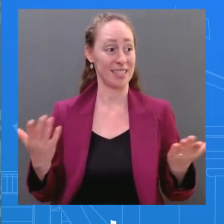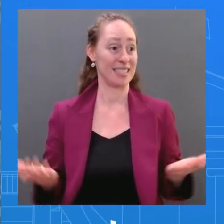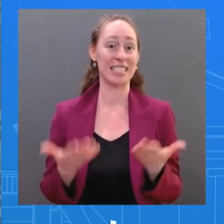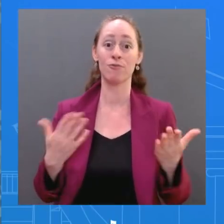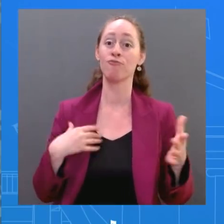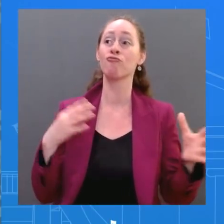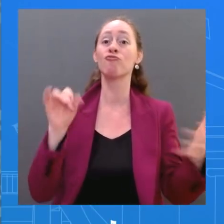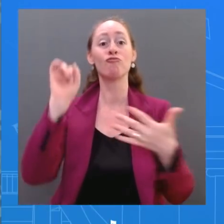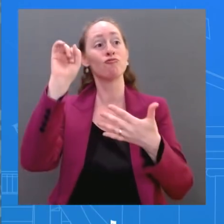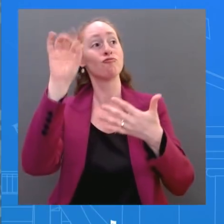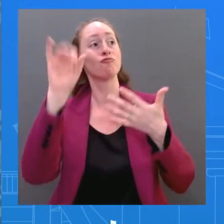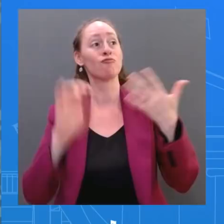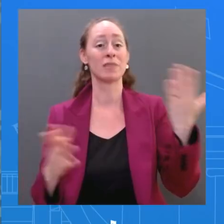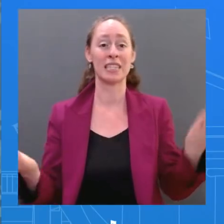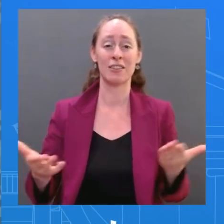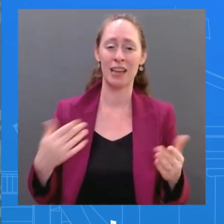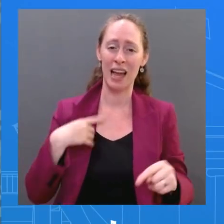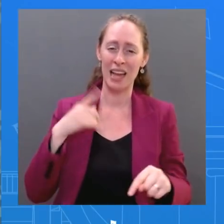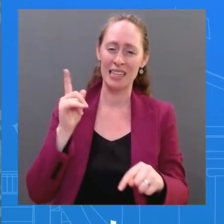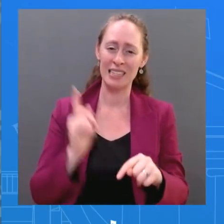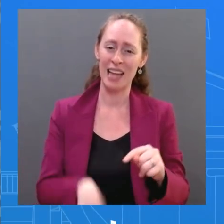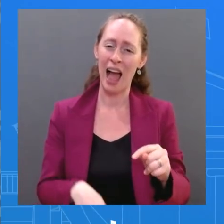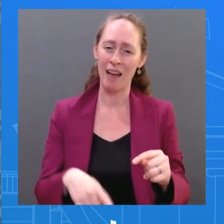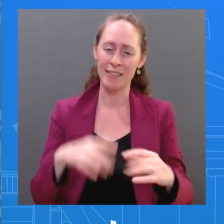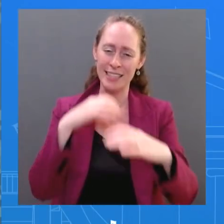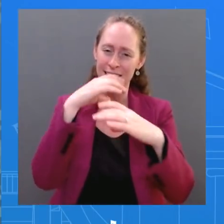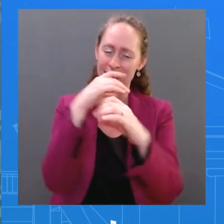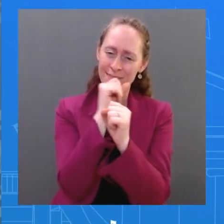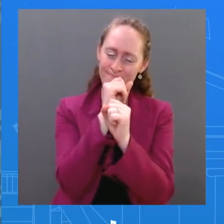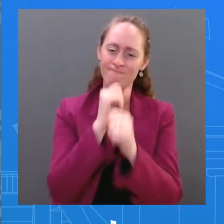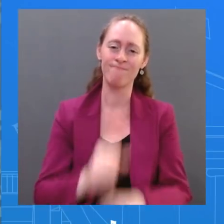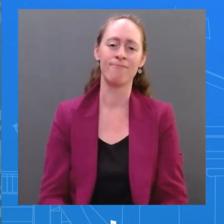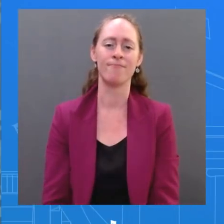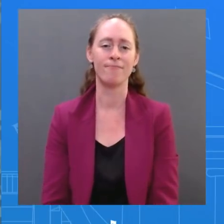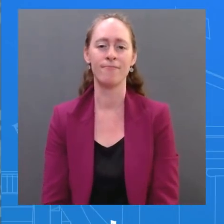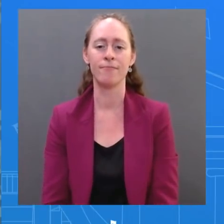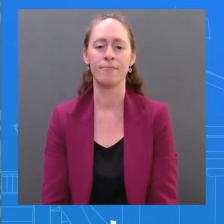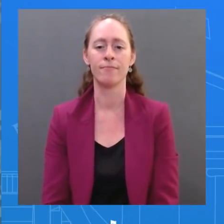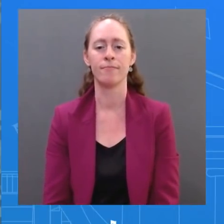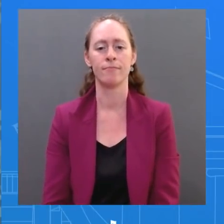But we are committed to making sure they all get home safely. The Press: Thank you.